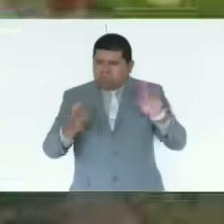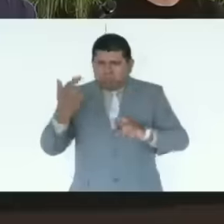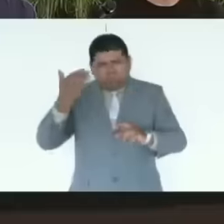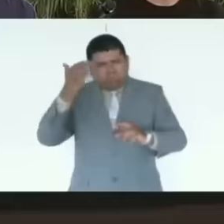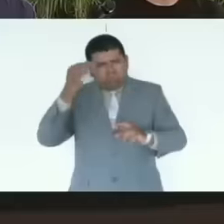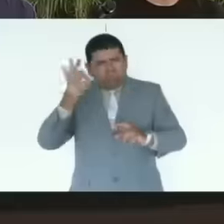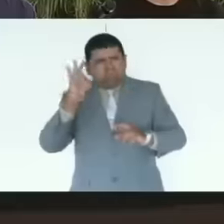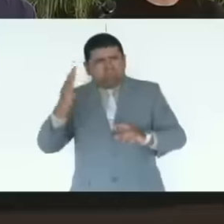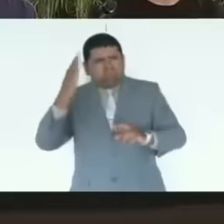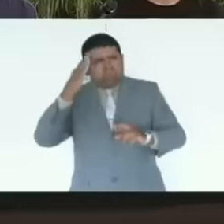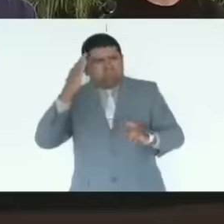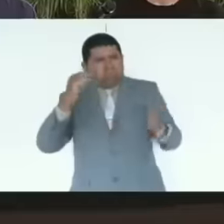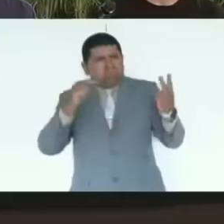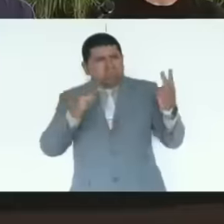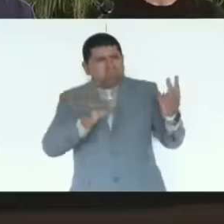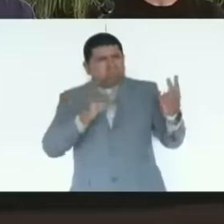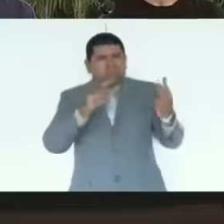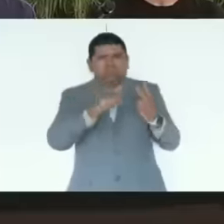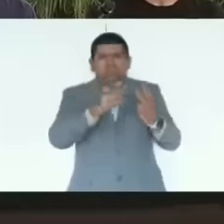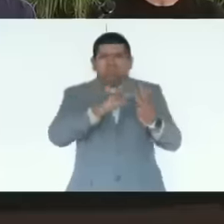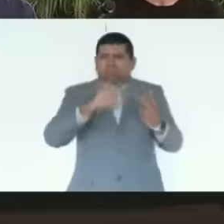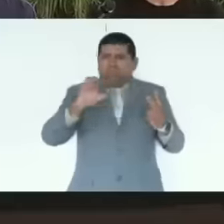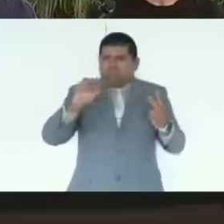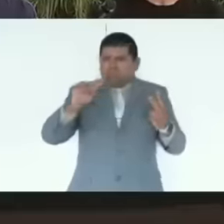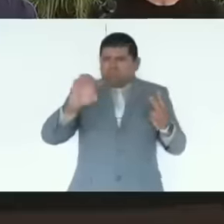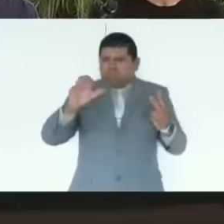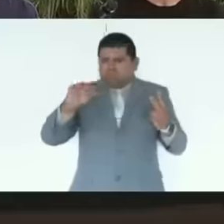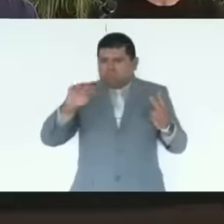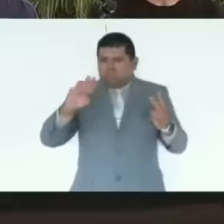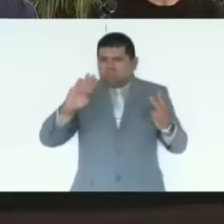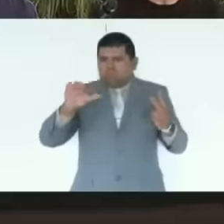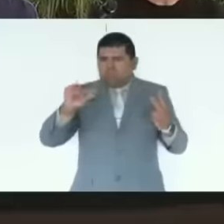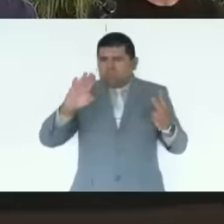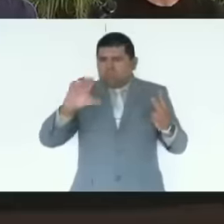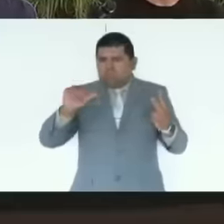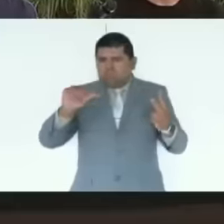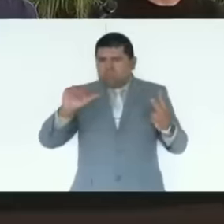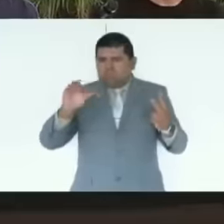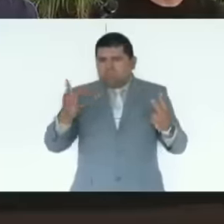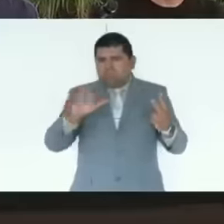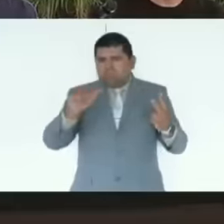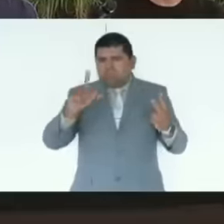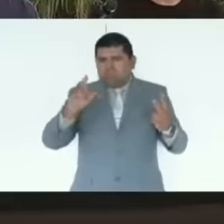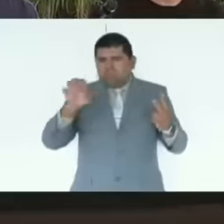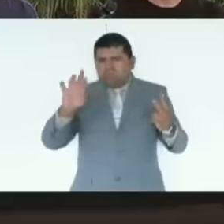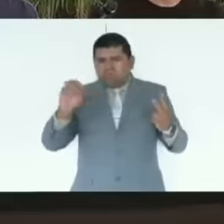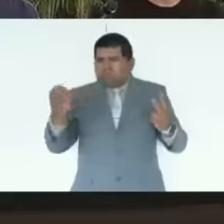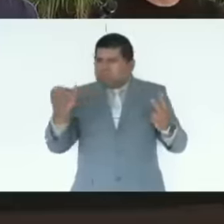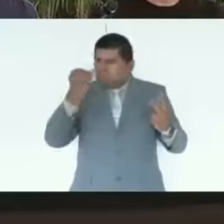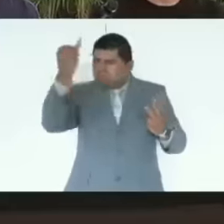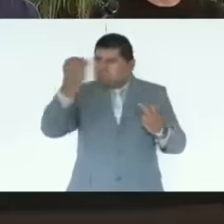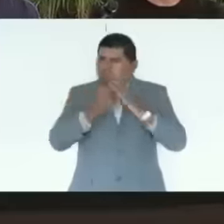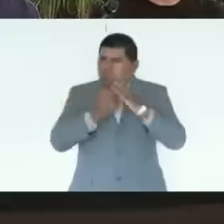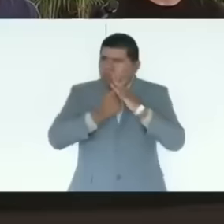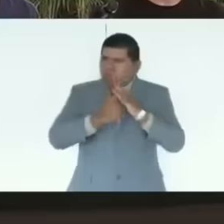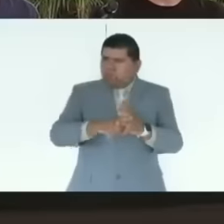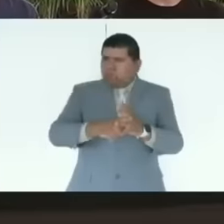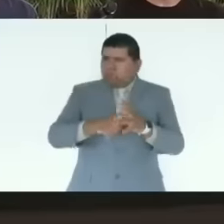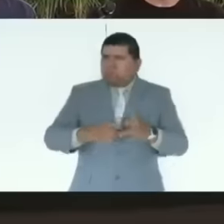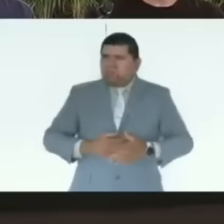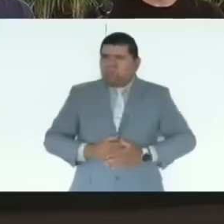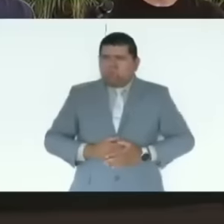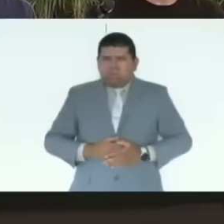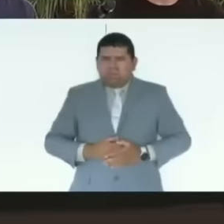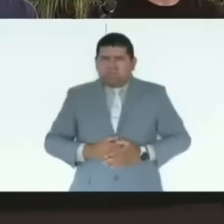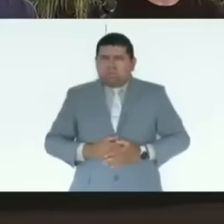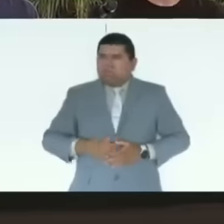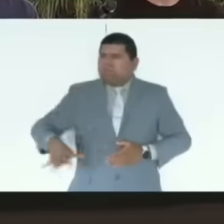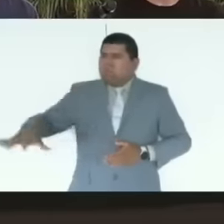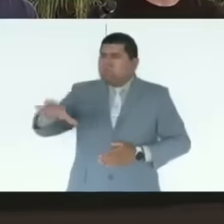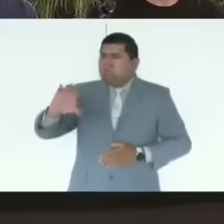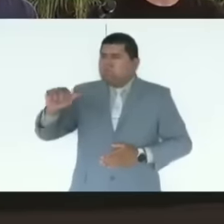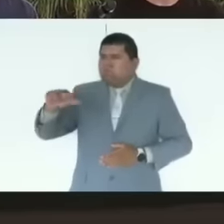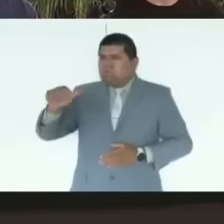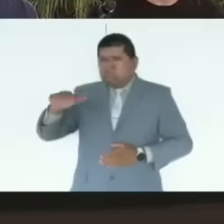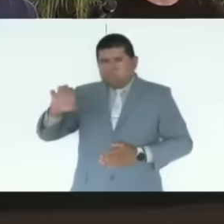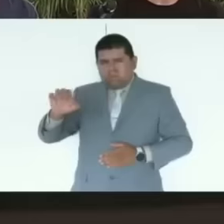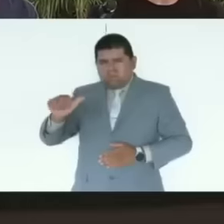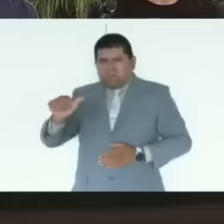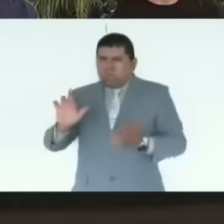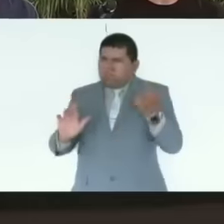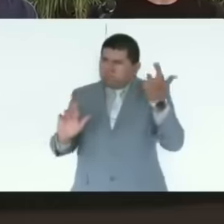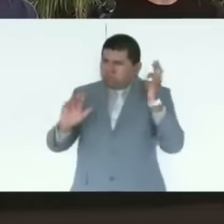state, Esteban Vaca Calderón, who was the one who started in Cananea by promoting the